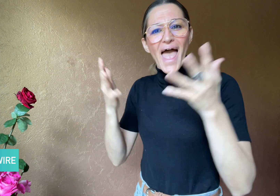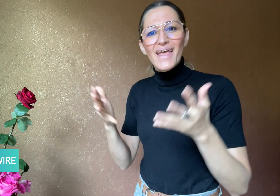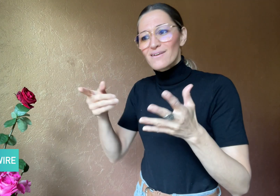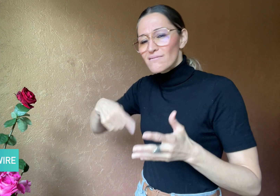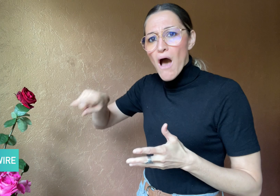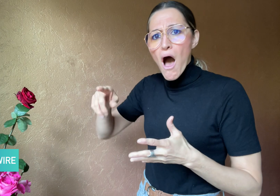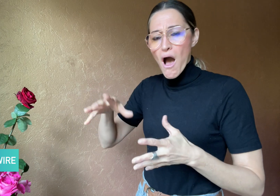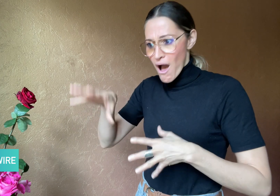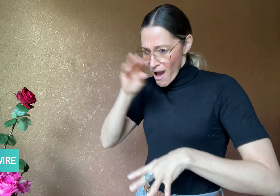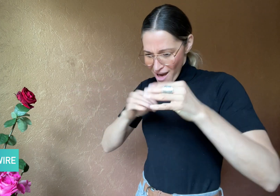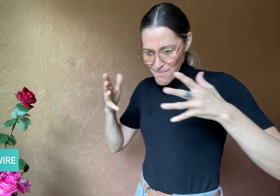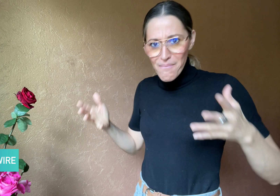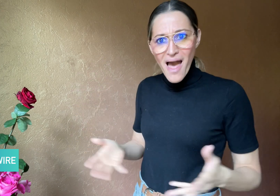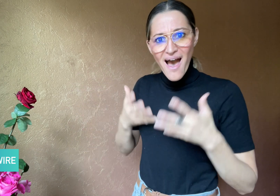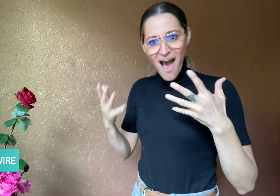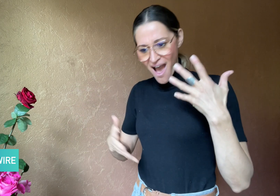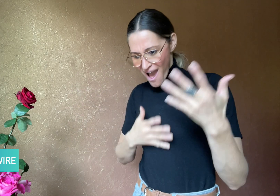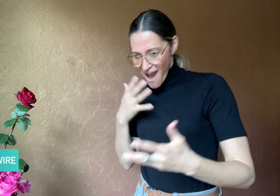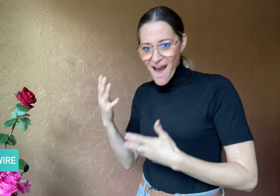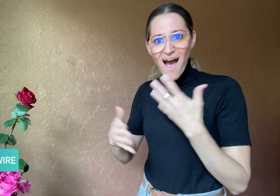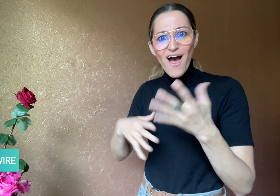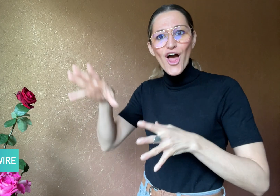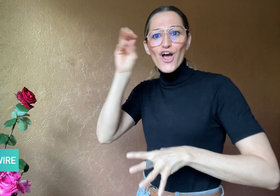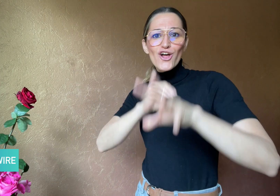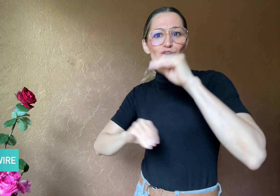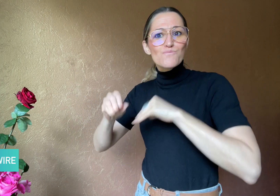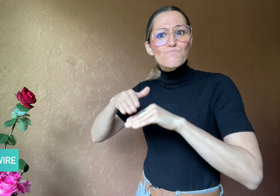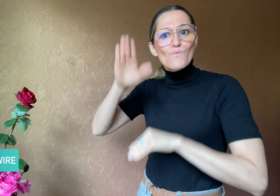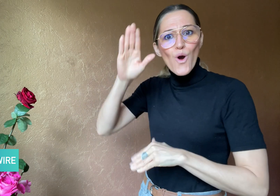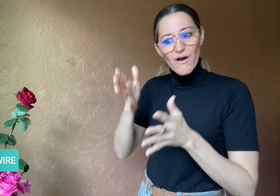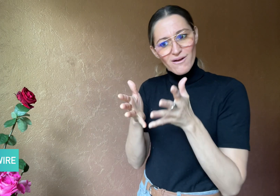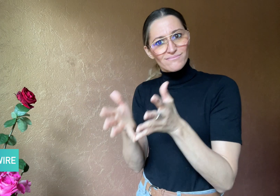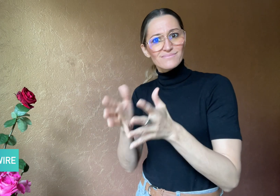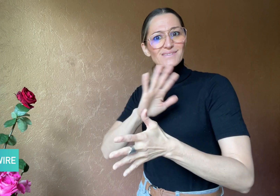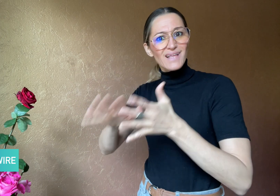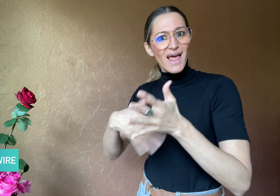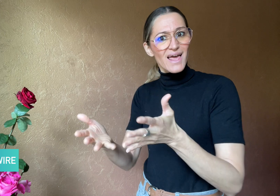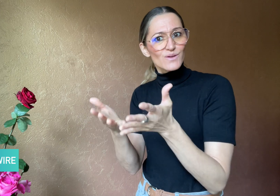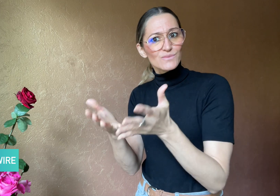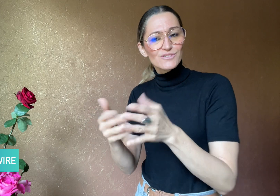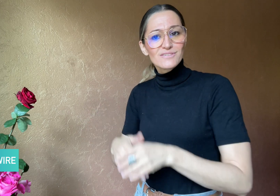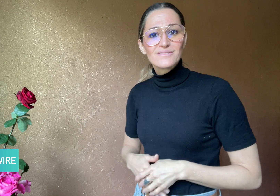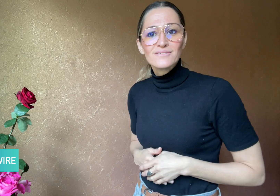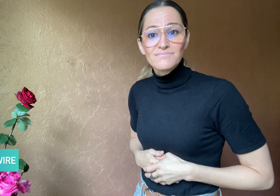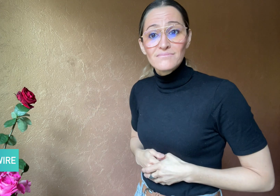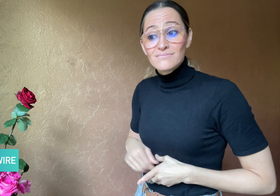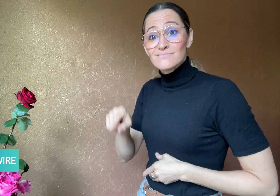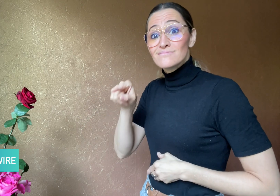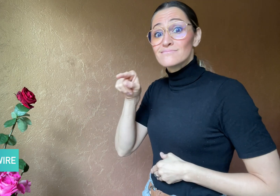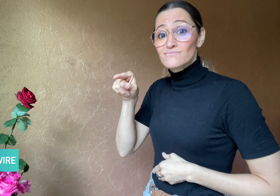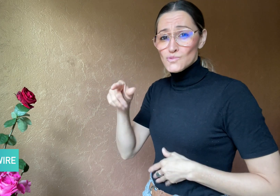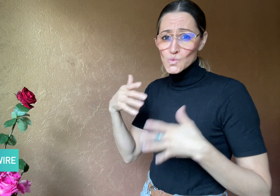about sign language in a playful environment.